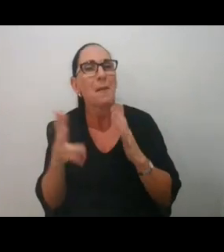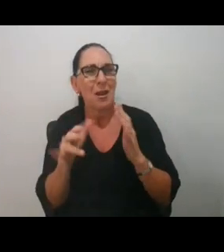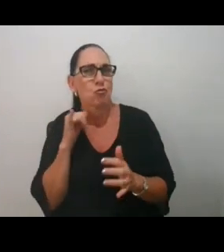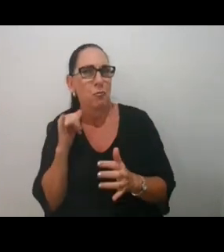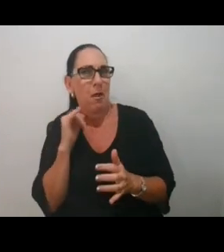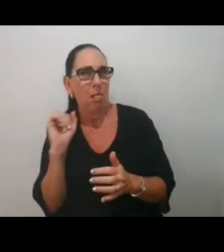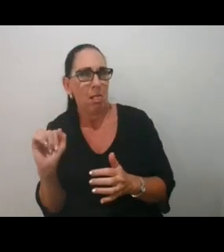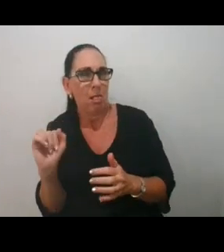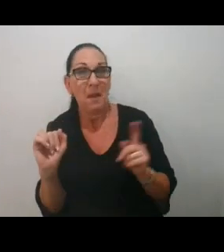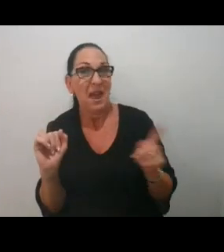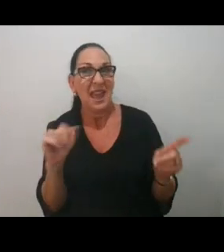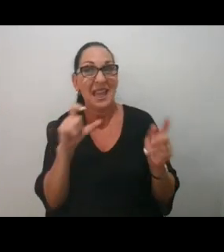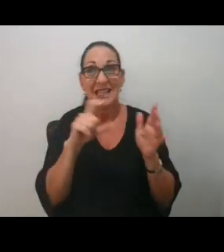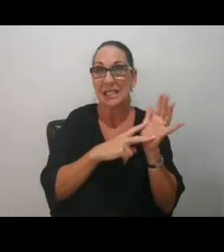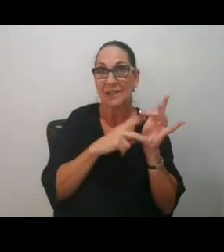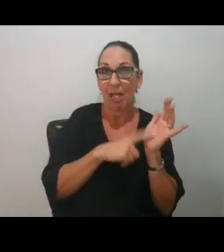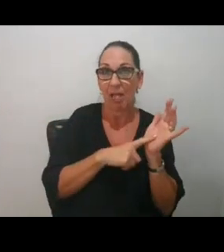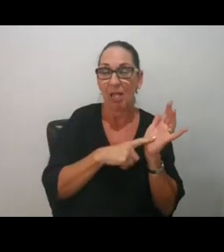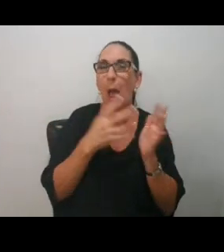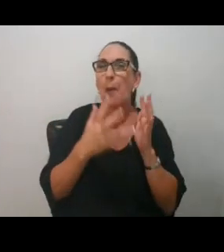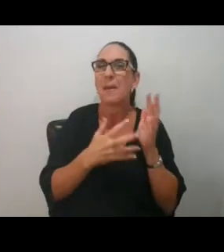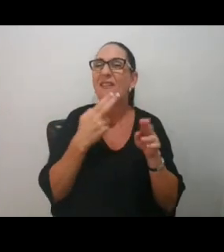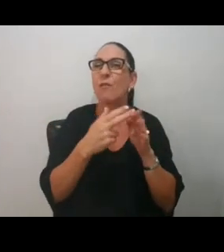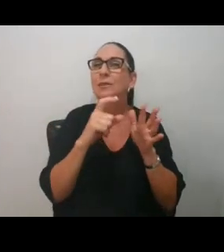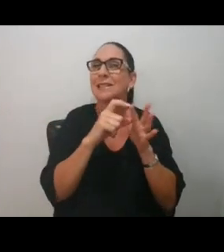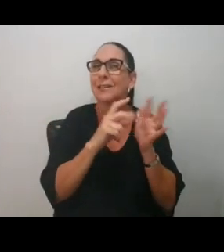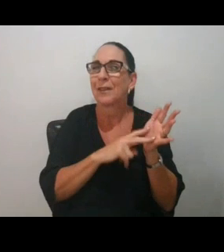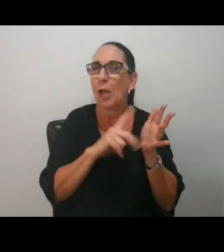court where those protection orders are being made then they wouldn't come to Court Link because they're